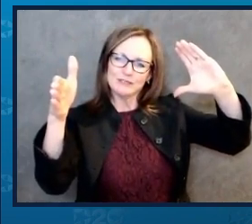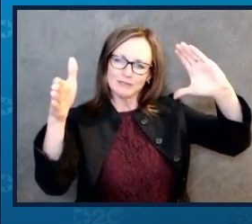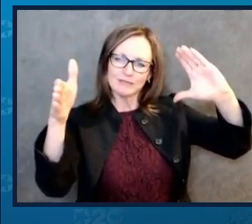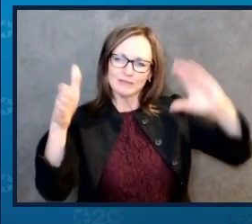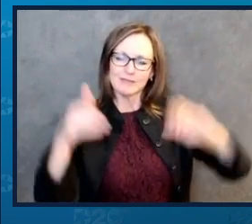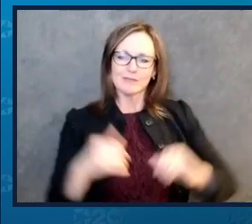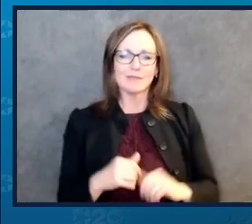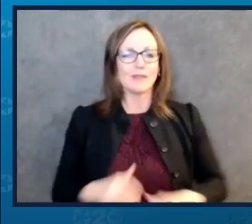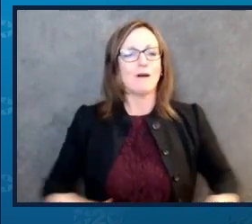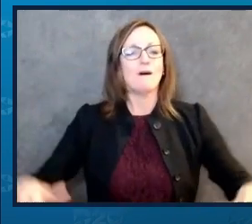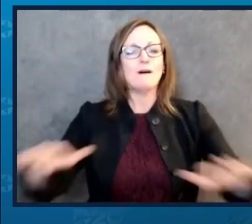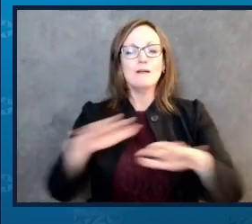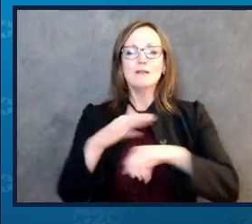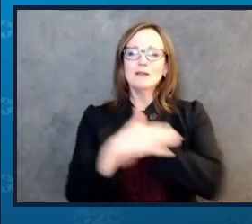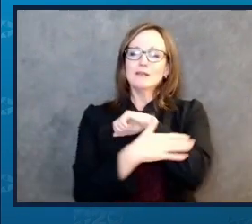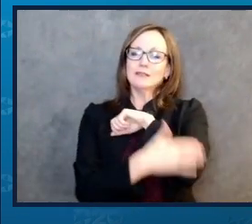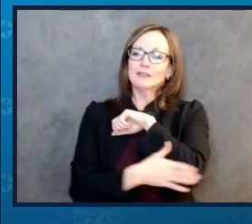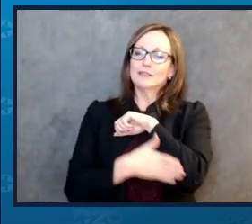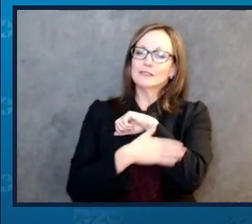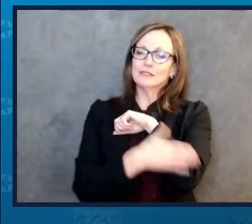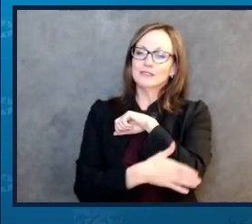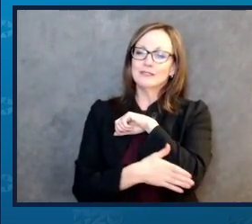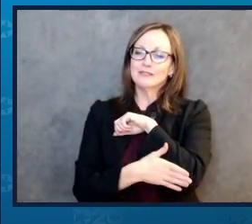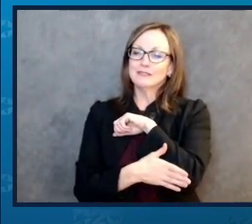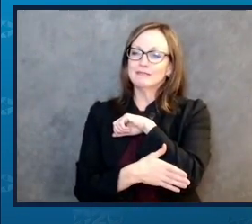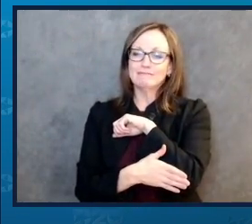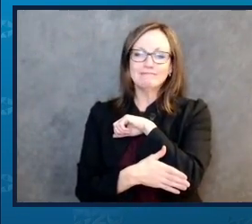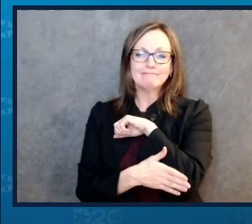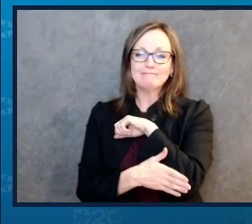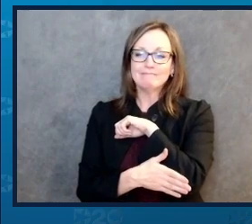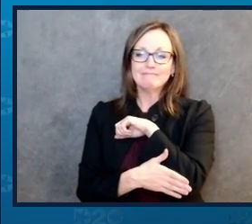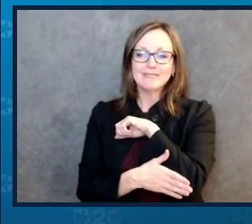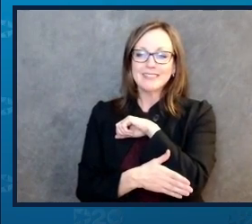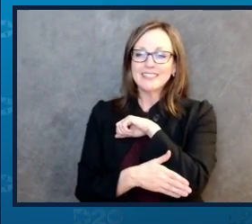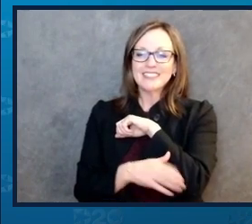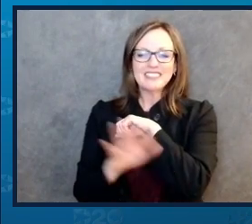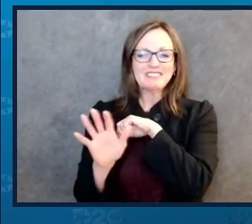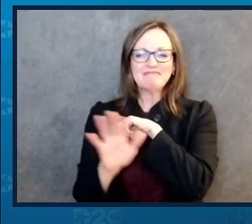ACROSS OUR COUNTRY. IT IS NOT ABOUT JOE OR ME.